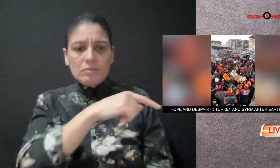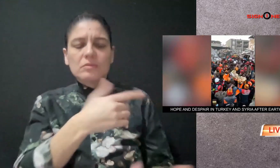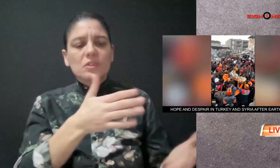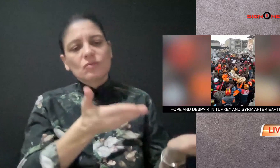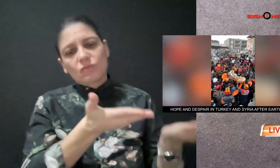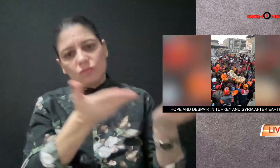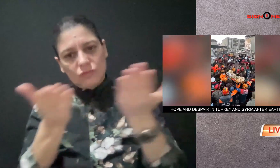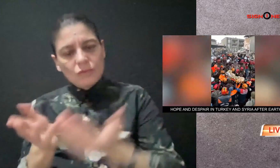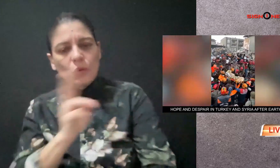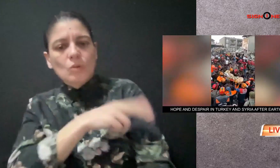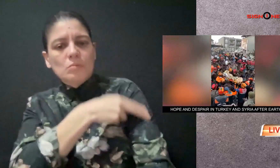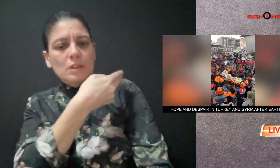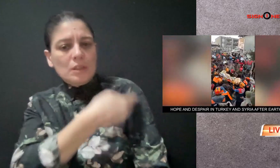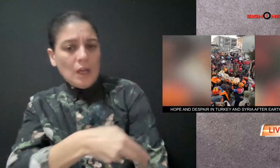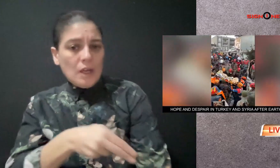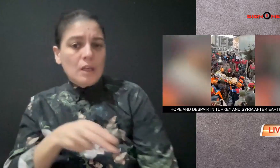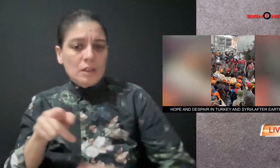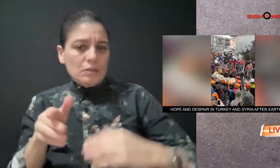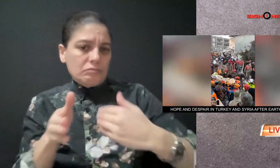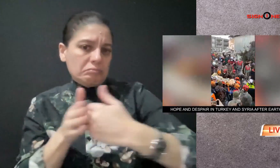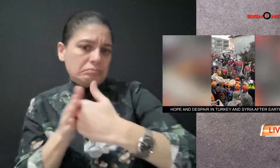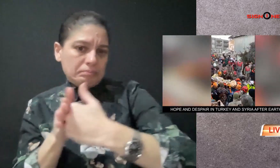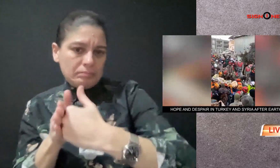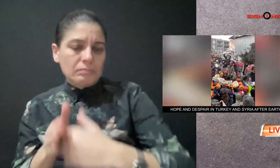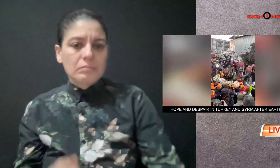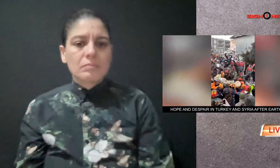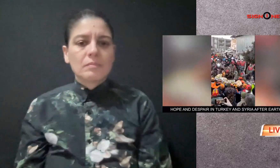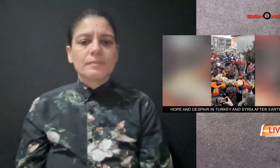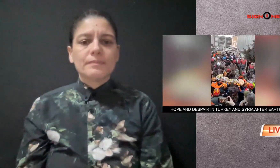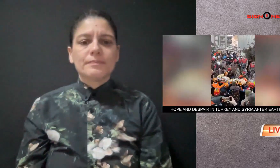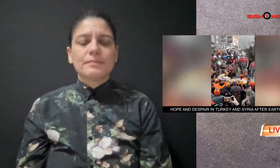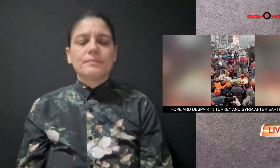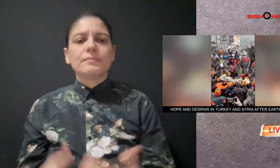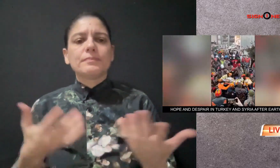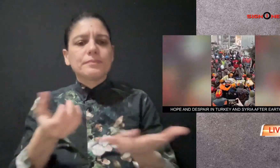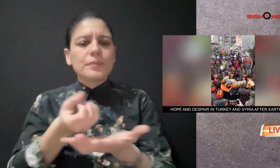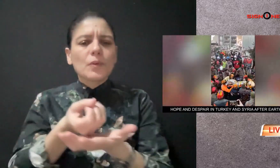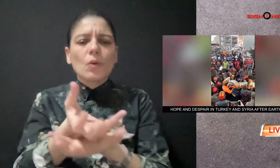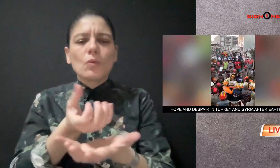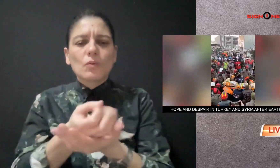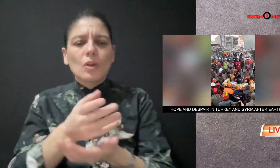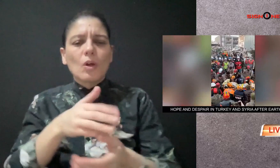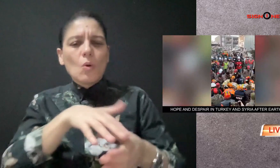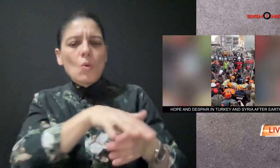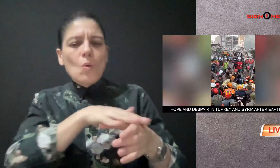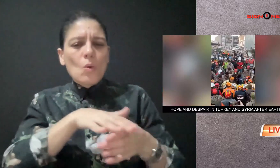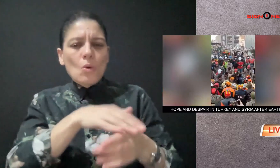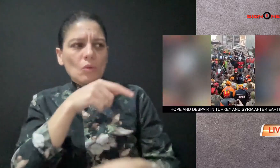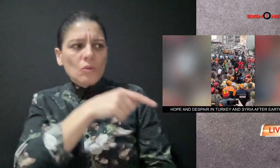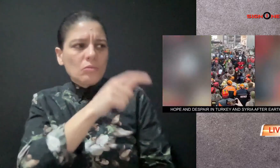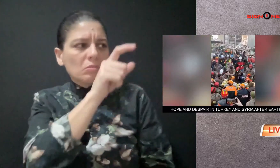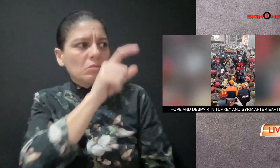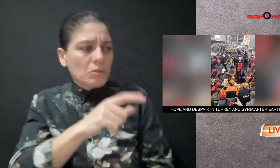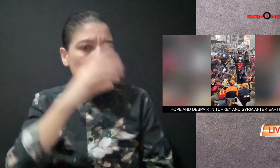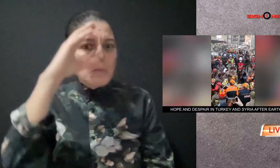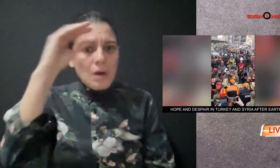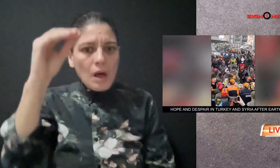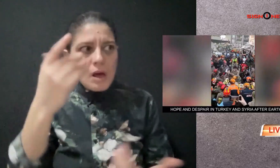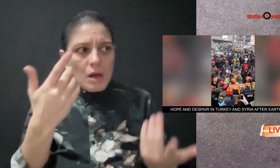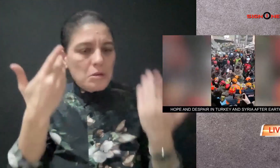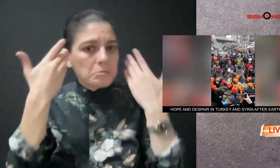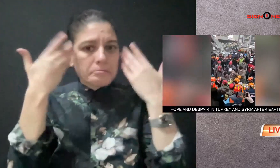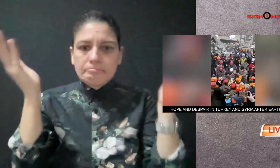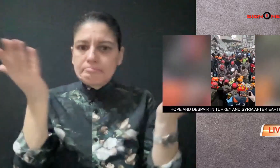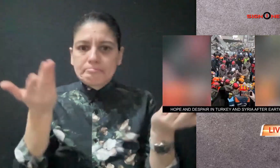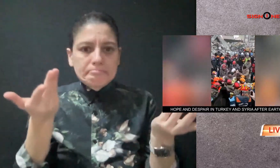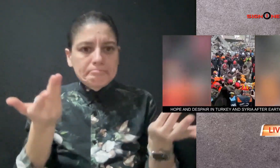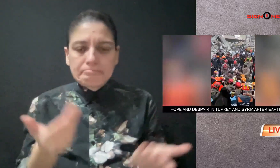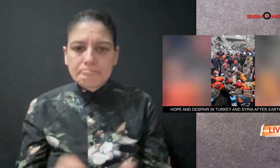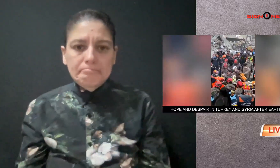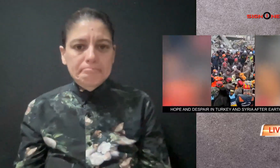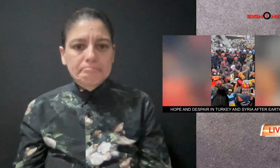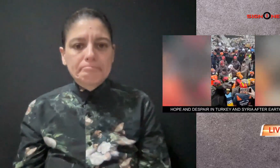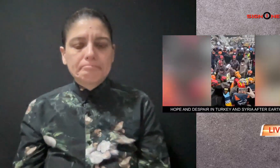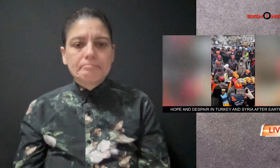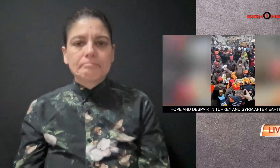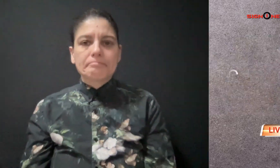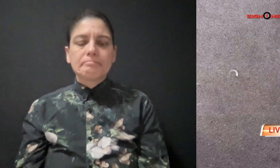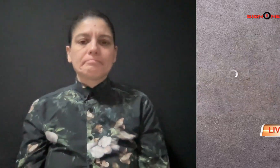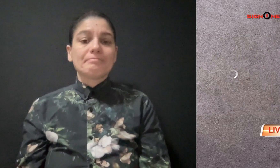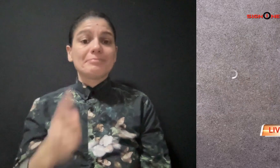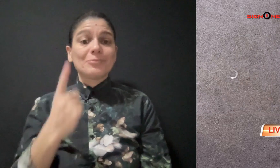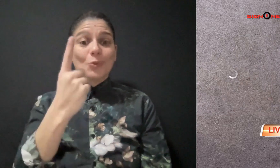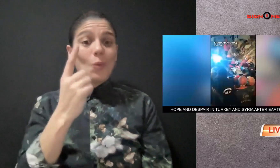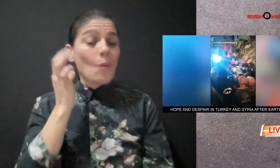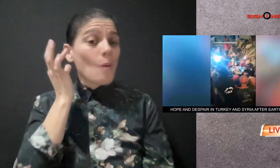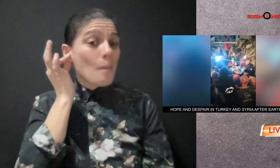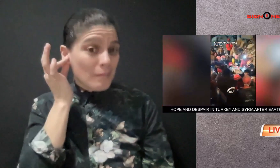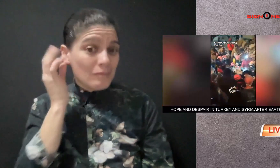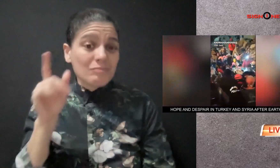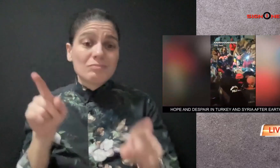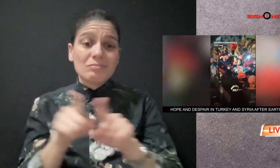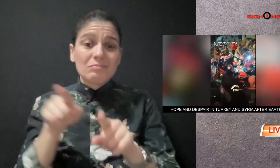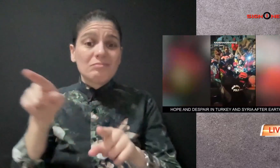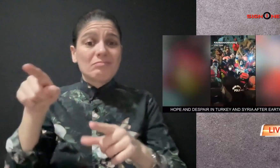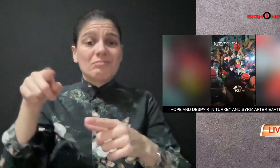to the hospital local news reports the man's condition is not known a woman who was buried